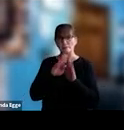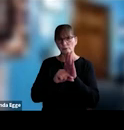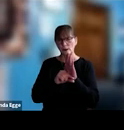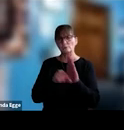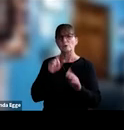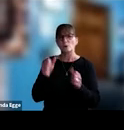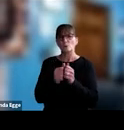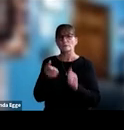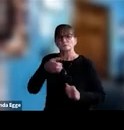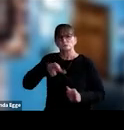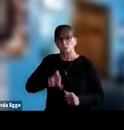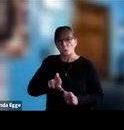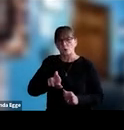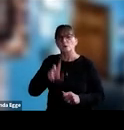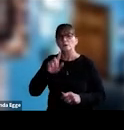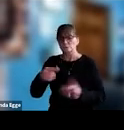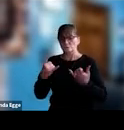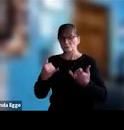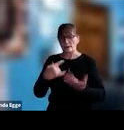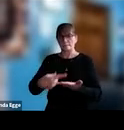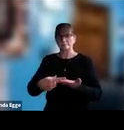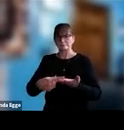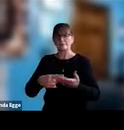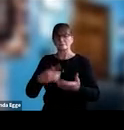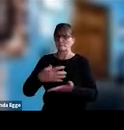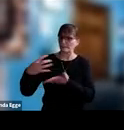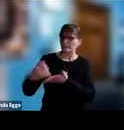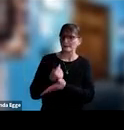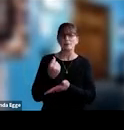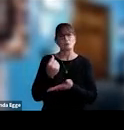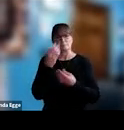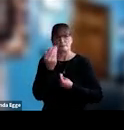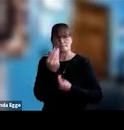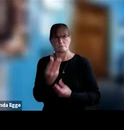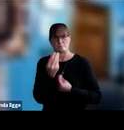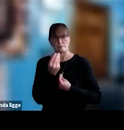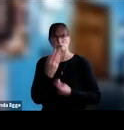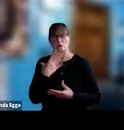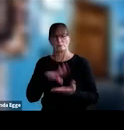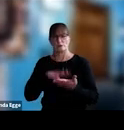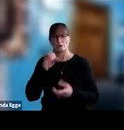Today I'm going to talk about taking the information that you learned from Natasha's presentation